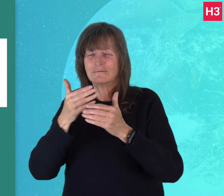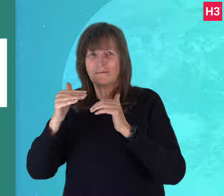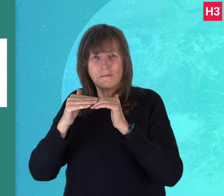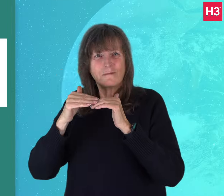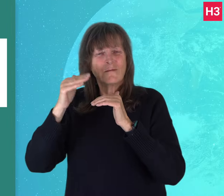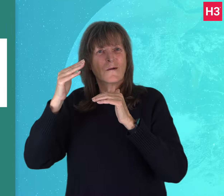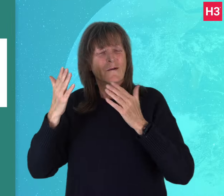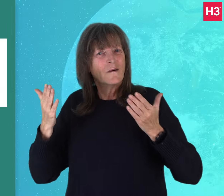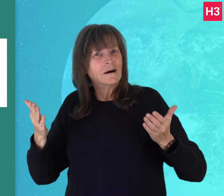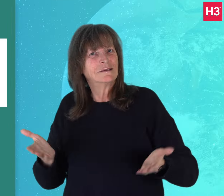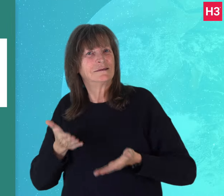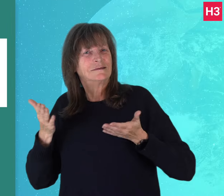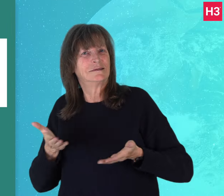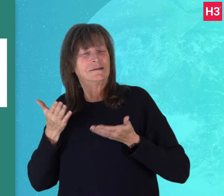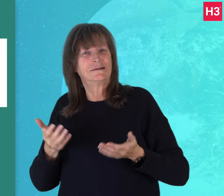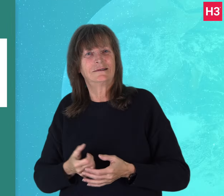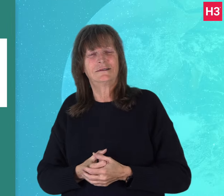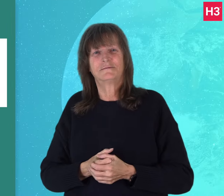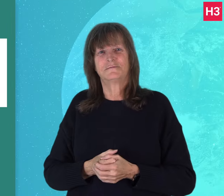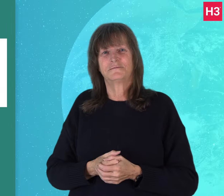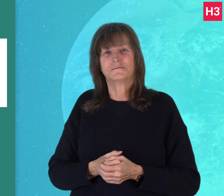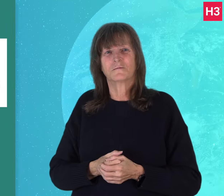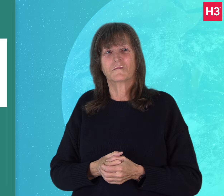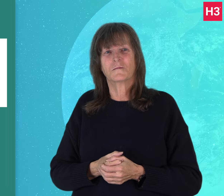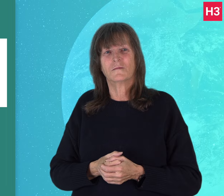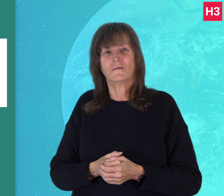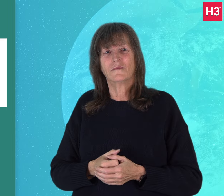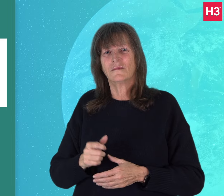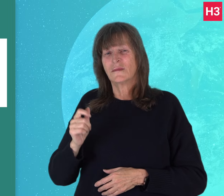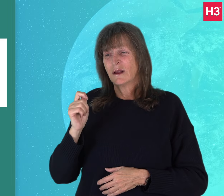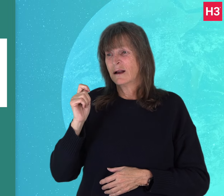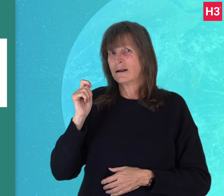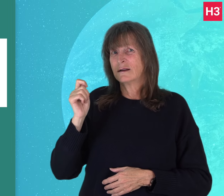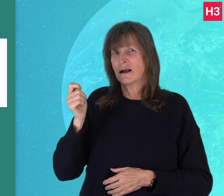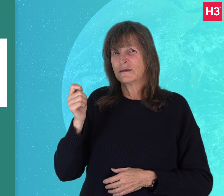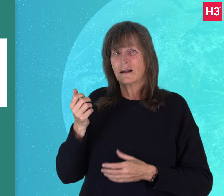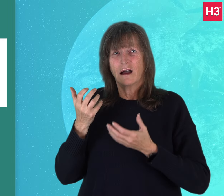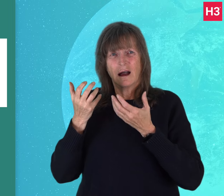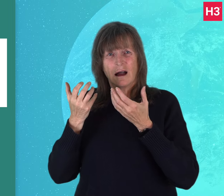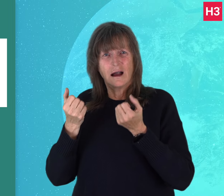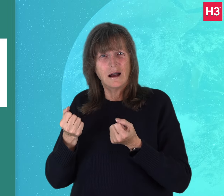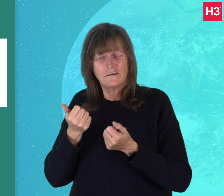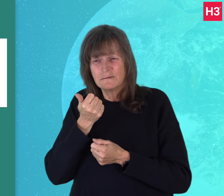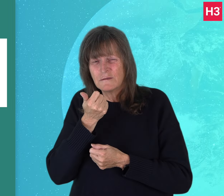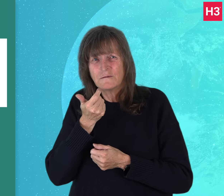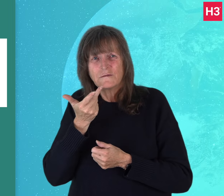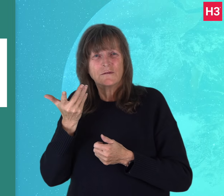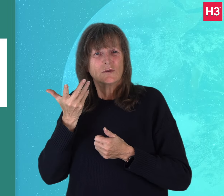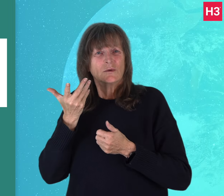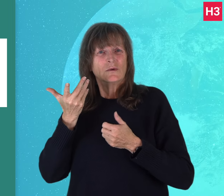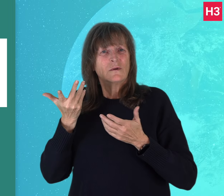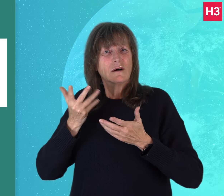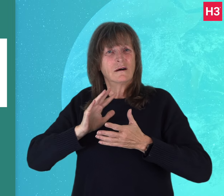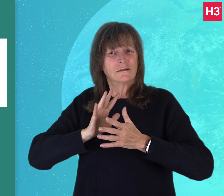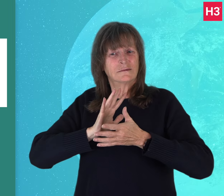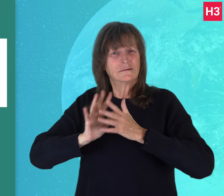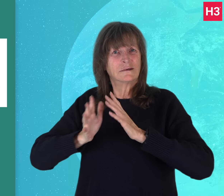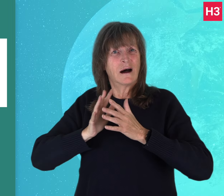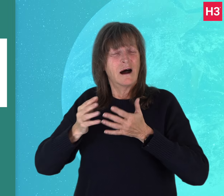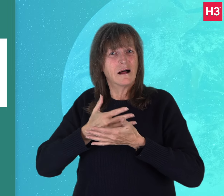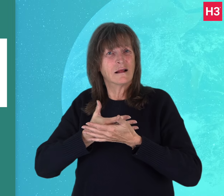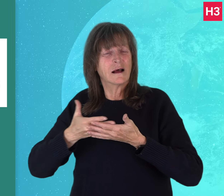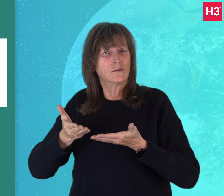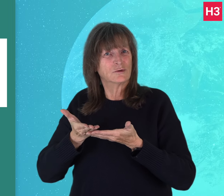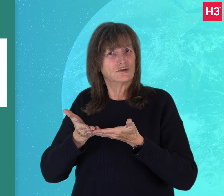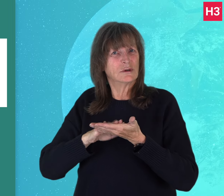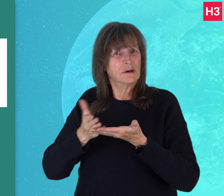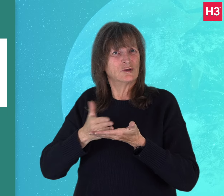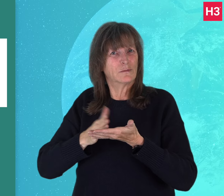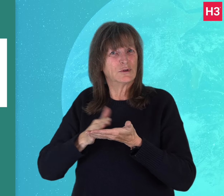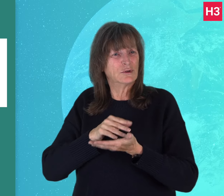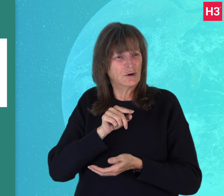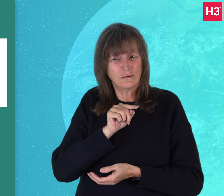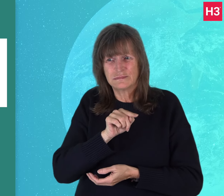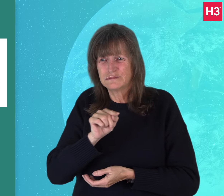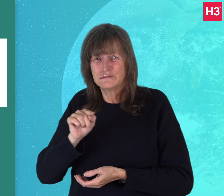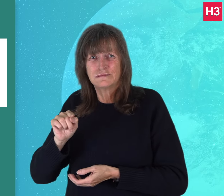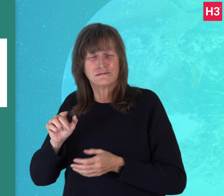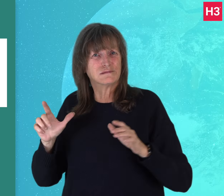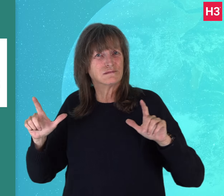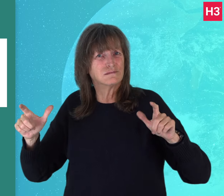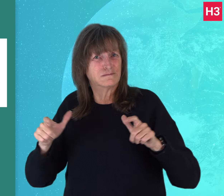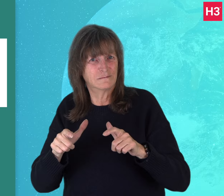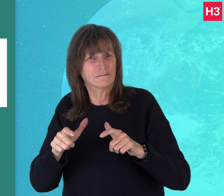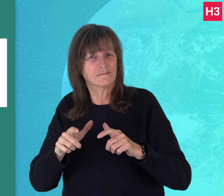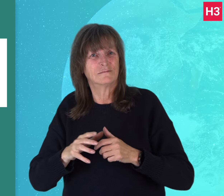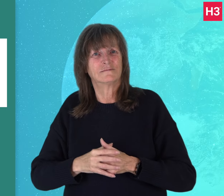Kenya has very few sign language interpreters.